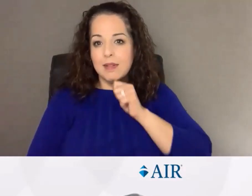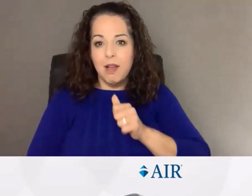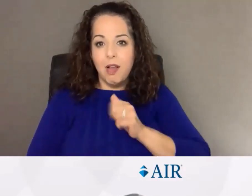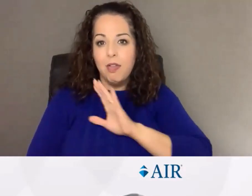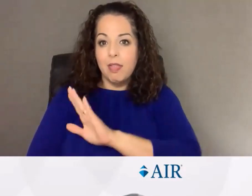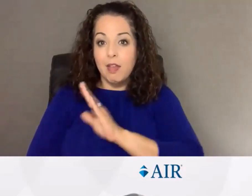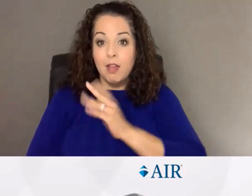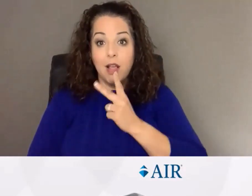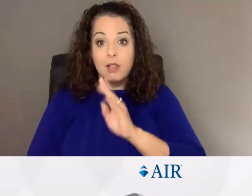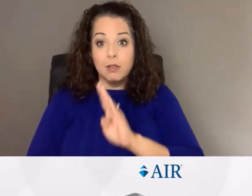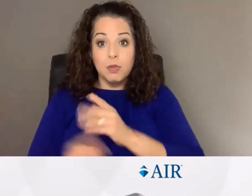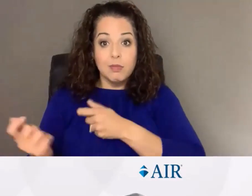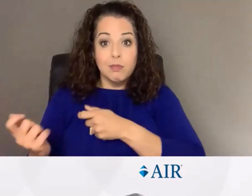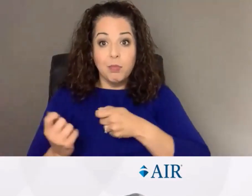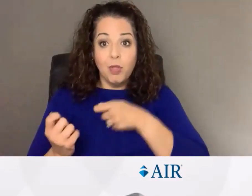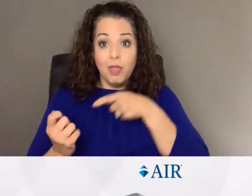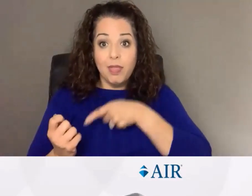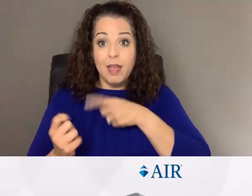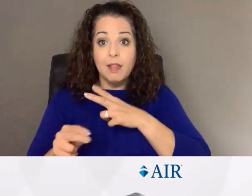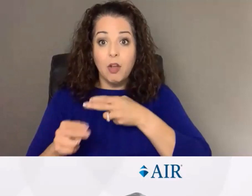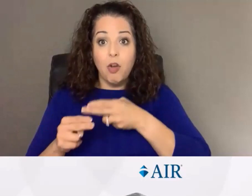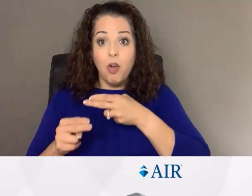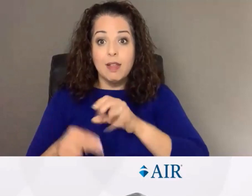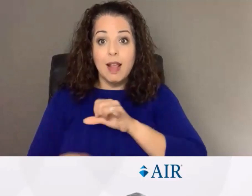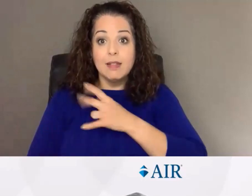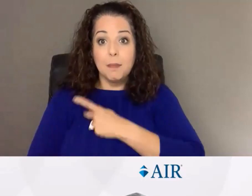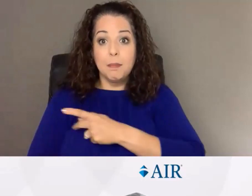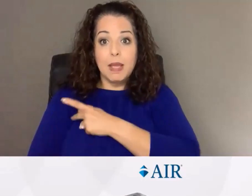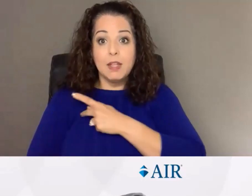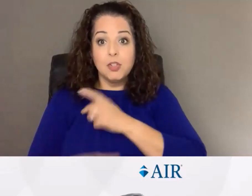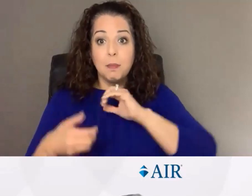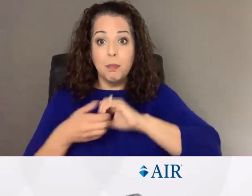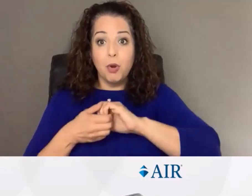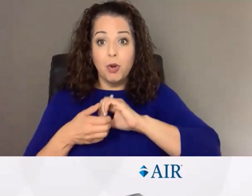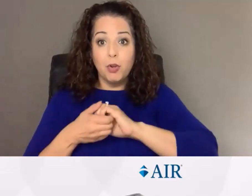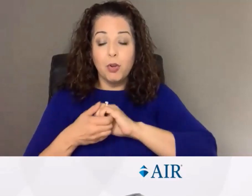But they call it as a patient partner or clinical educator.